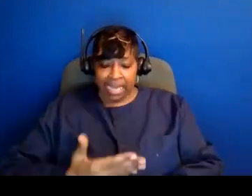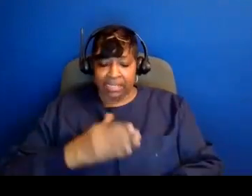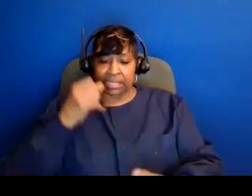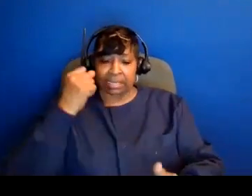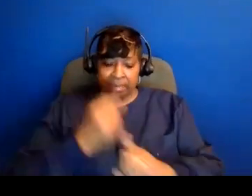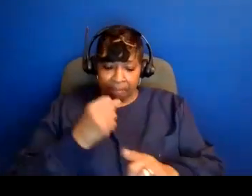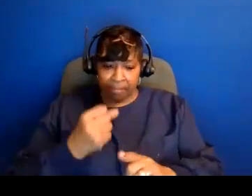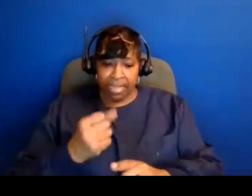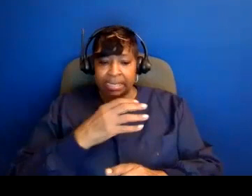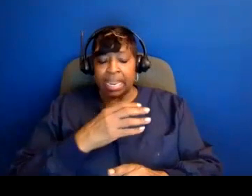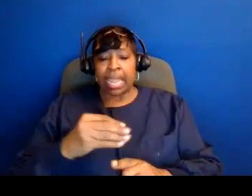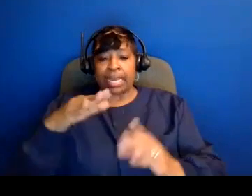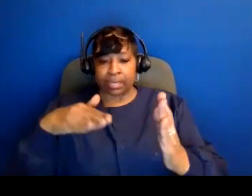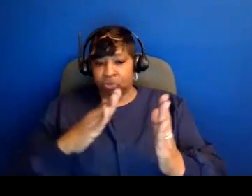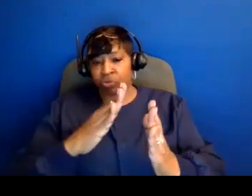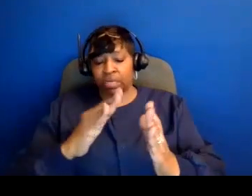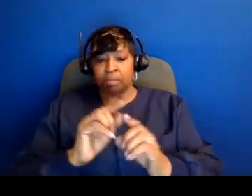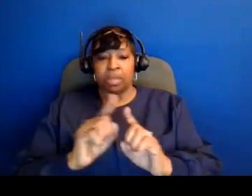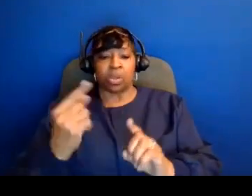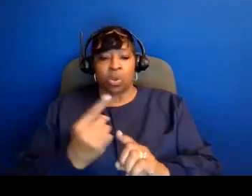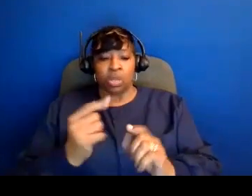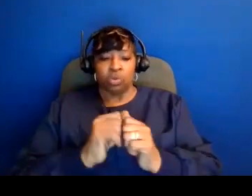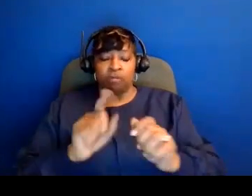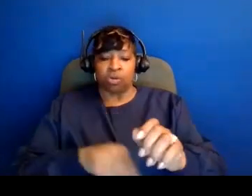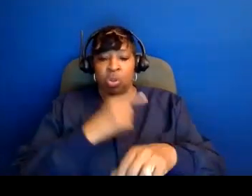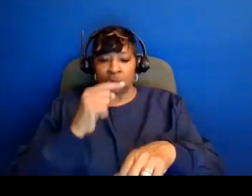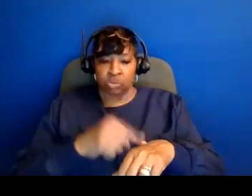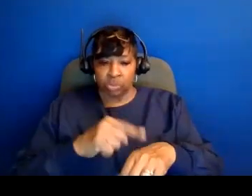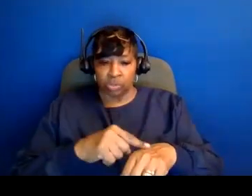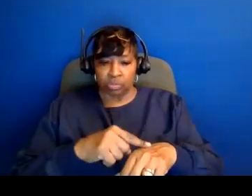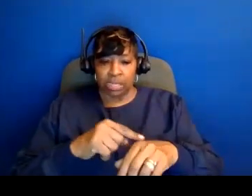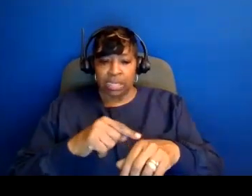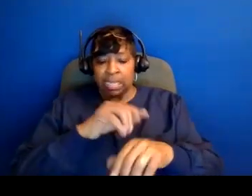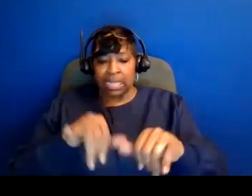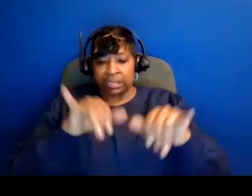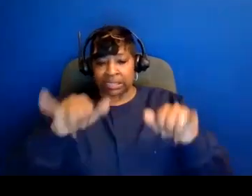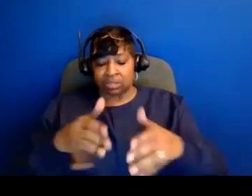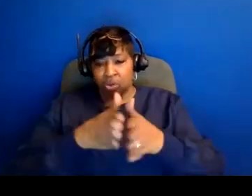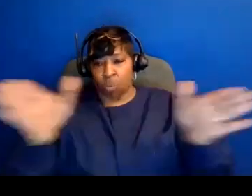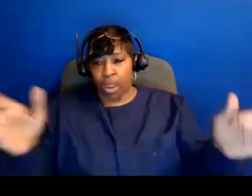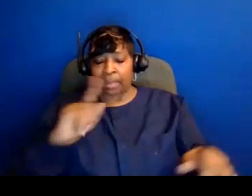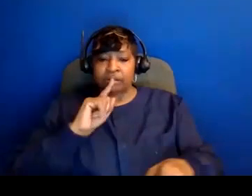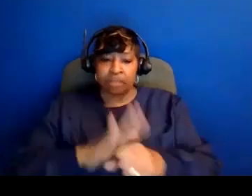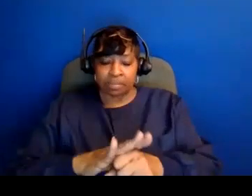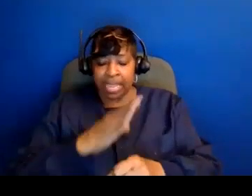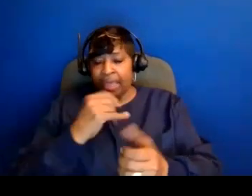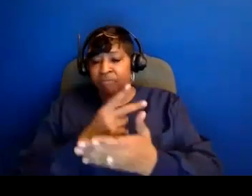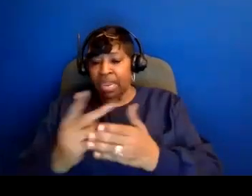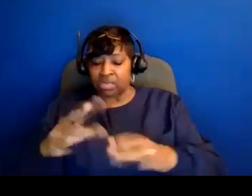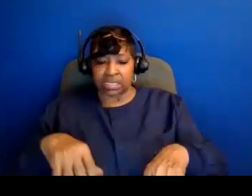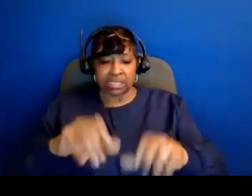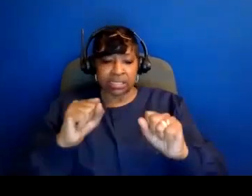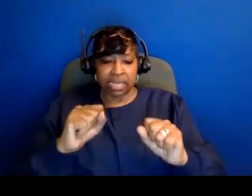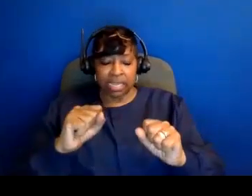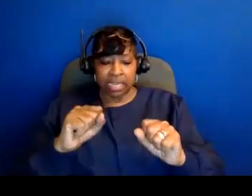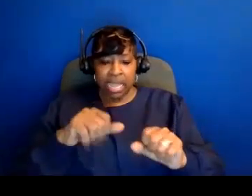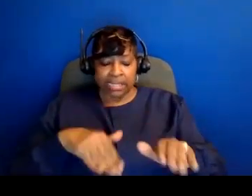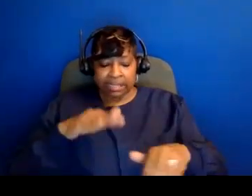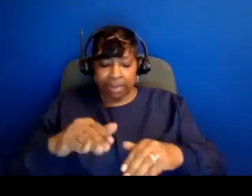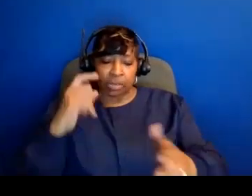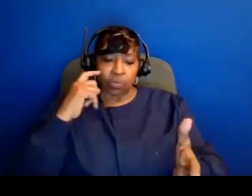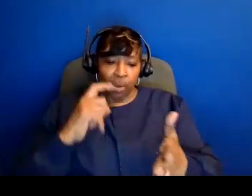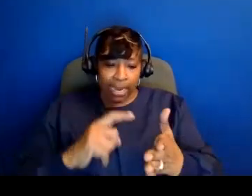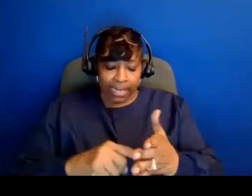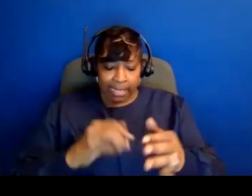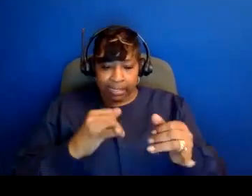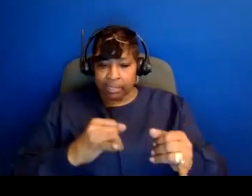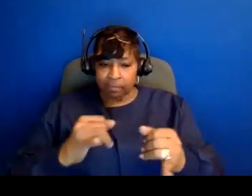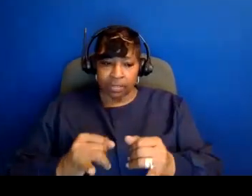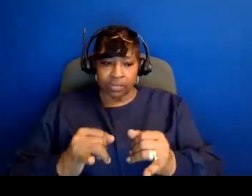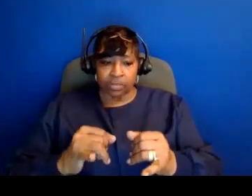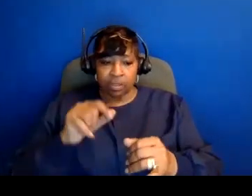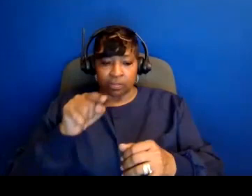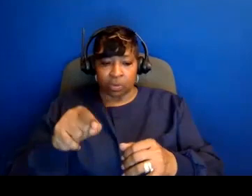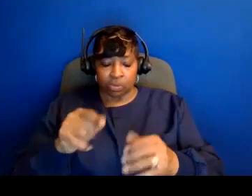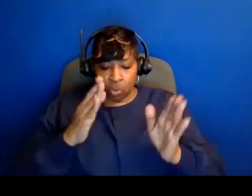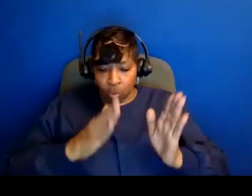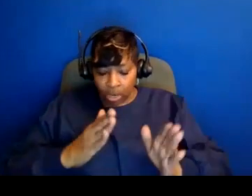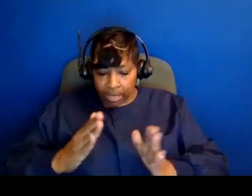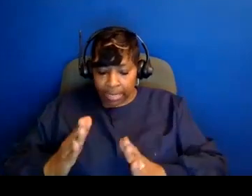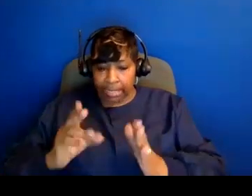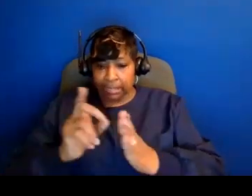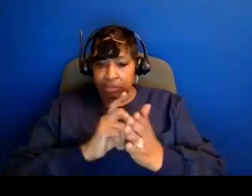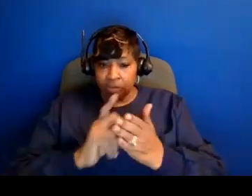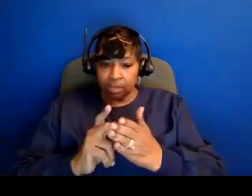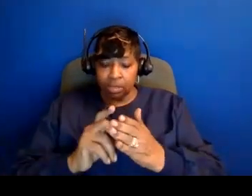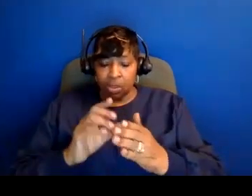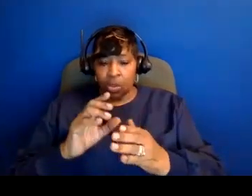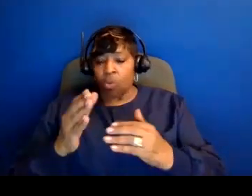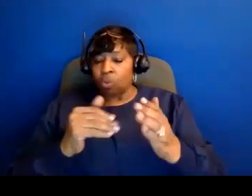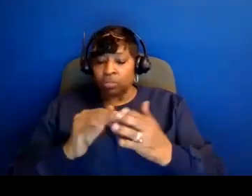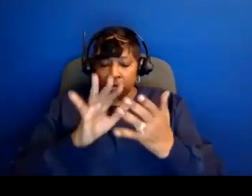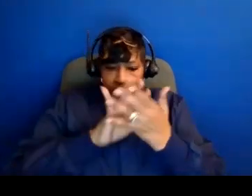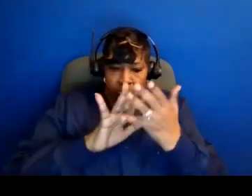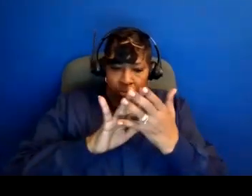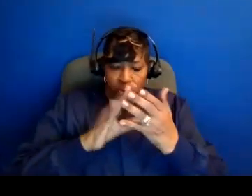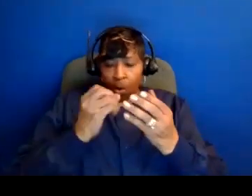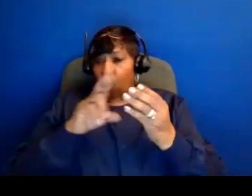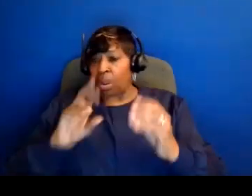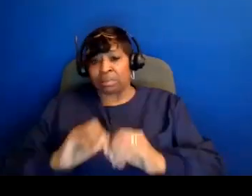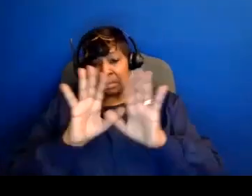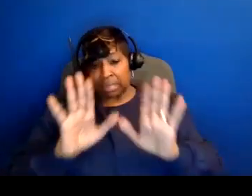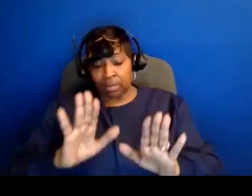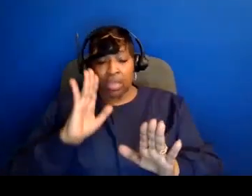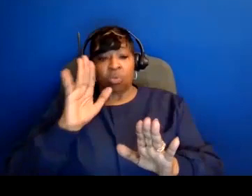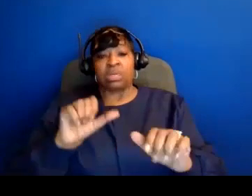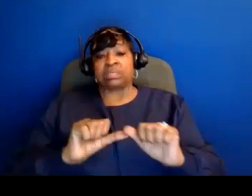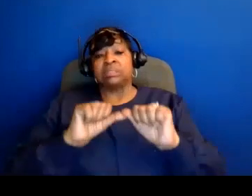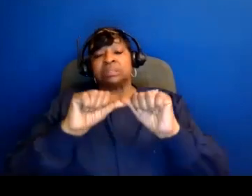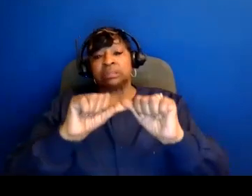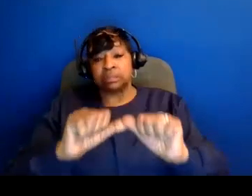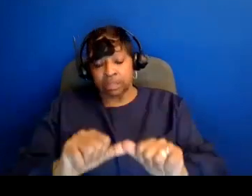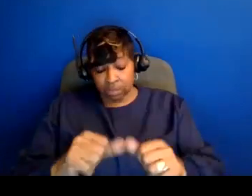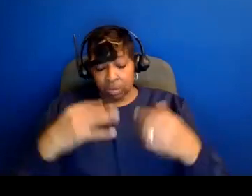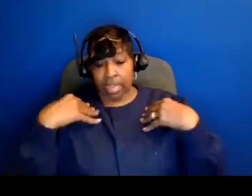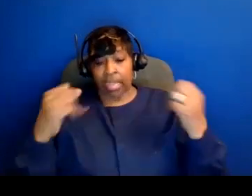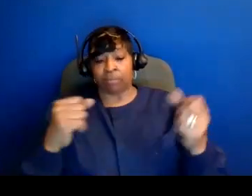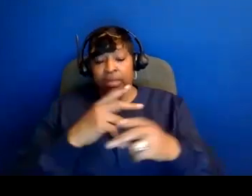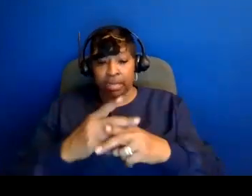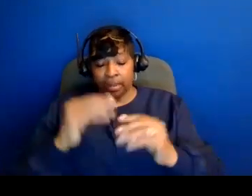lauravanpuymbrouck: We know these forms of discrimination, and that's what they are are often intersecting. And they're also social determinants of health and social determinants of health can be acted upon if they're identified, acknowledging their impact and addressed, but only with long term and system, wide commitments